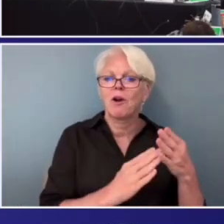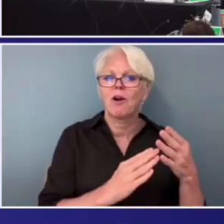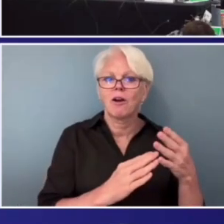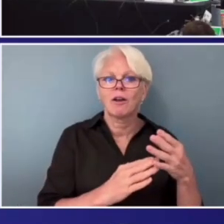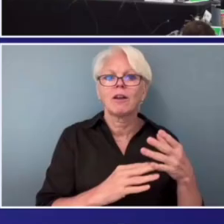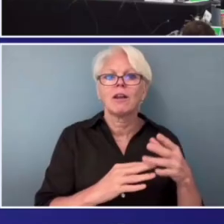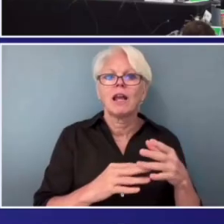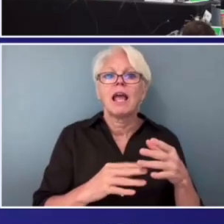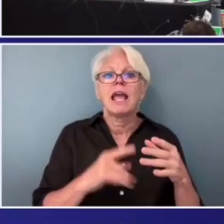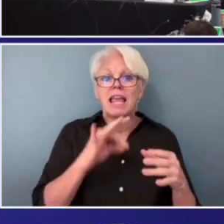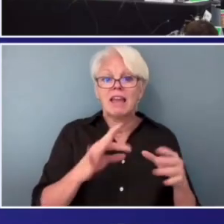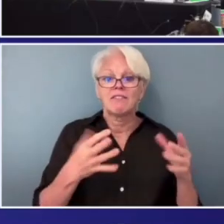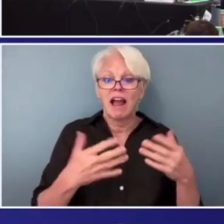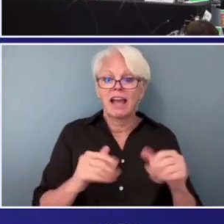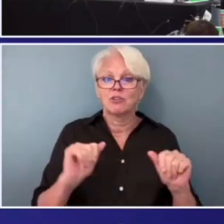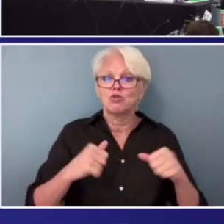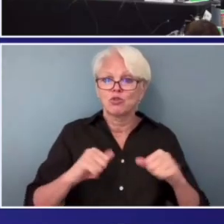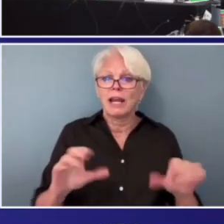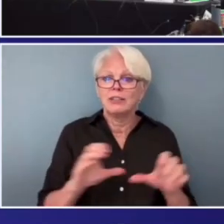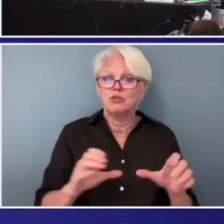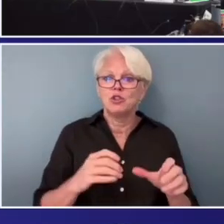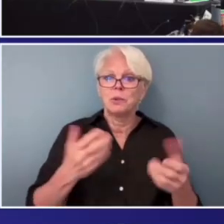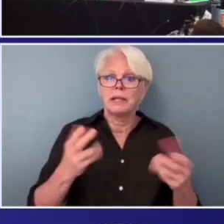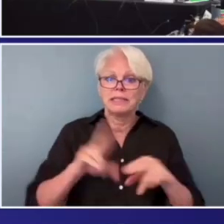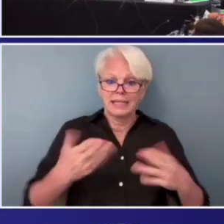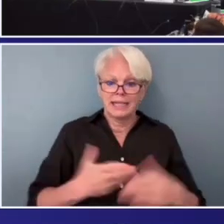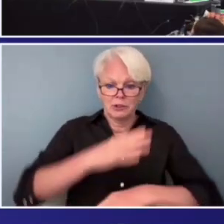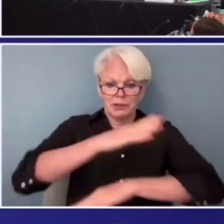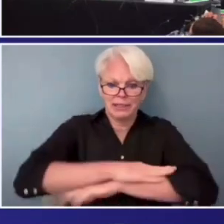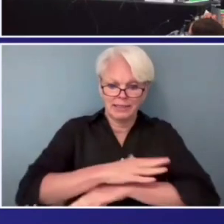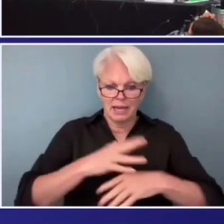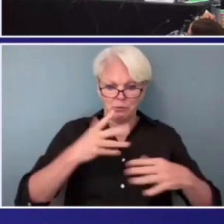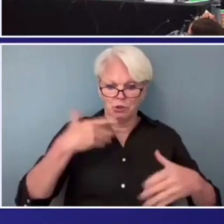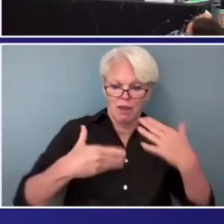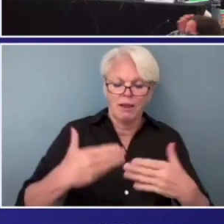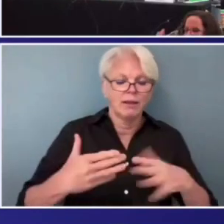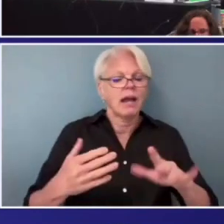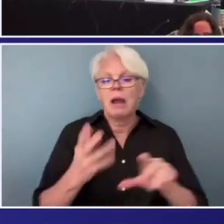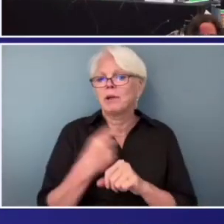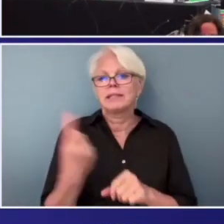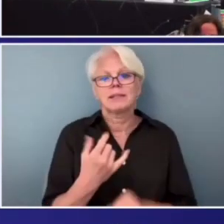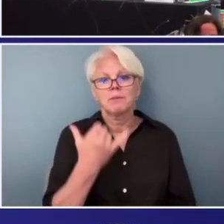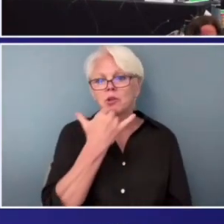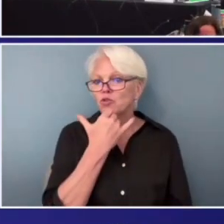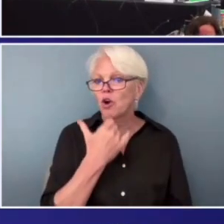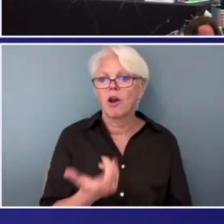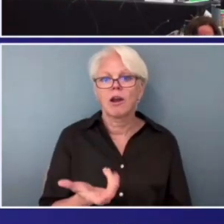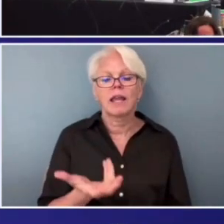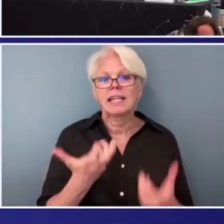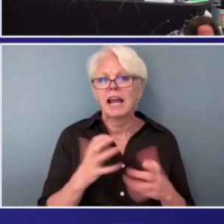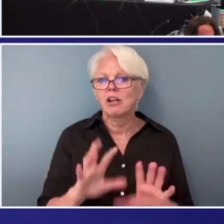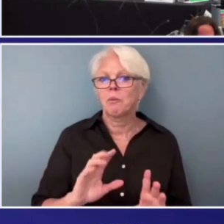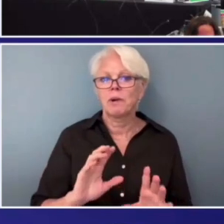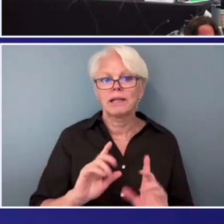If I try to do this at the table, there's no way that I can do that, and I'm not going to pretend to do that. I certainly don't want to give you misinformation and have to come back and